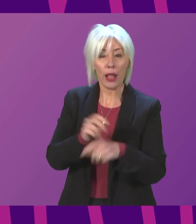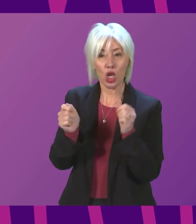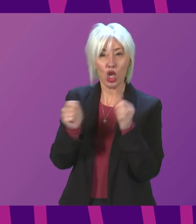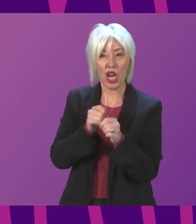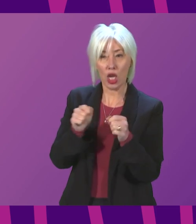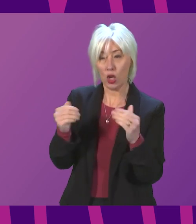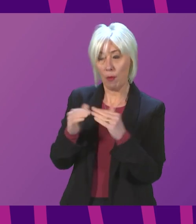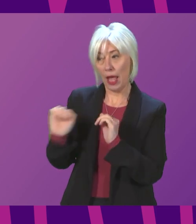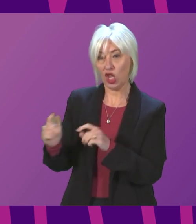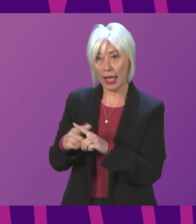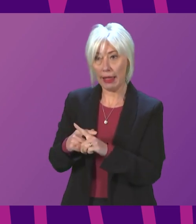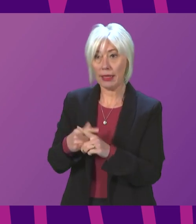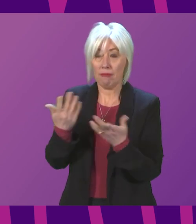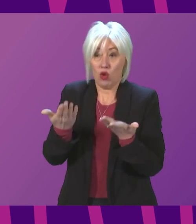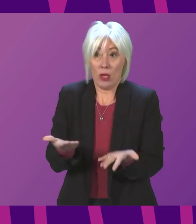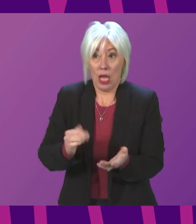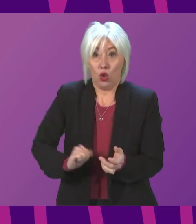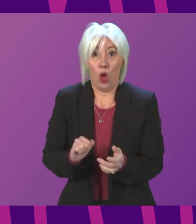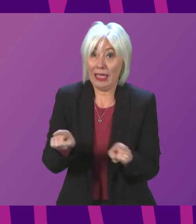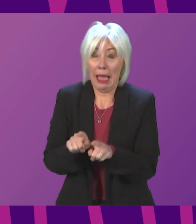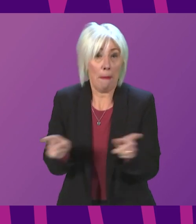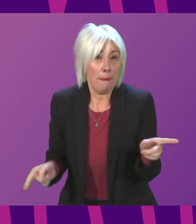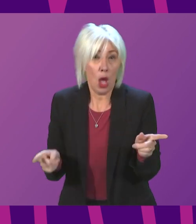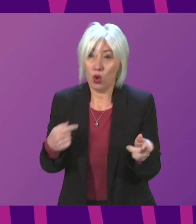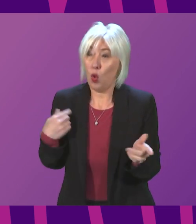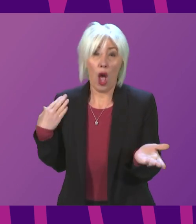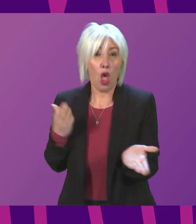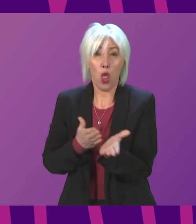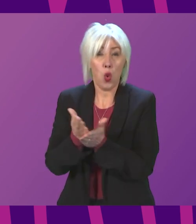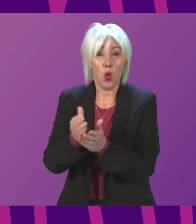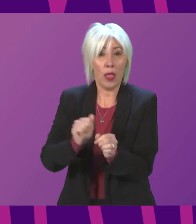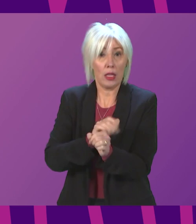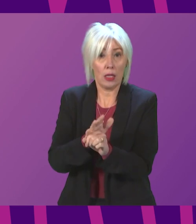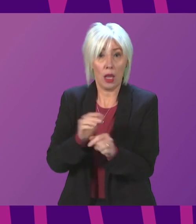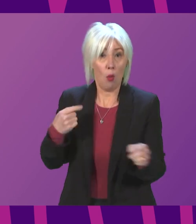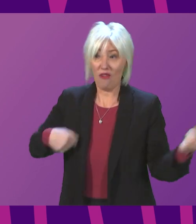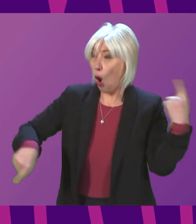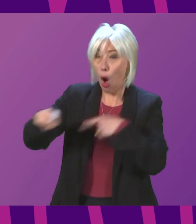At various times in the pandemic, we have sometimes come to different substantive views